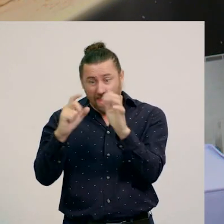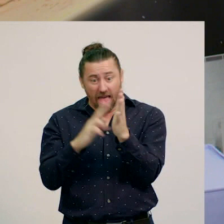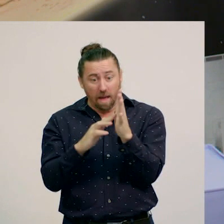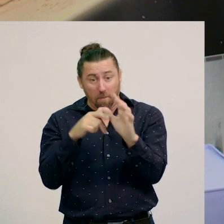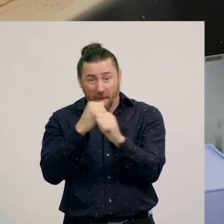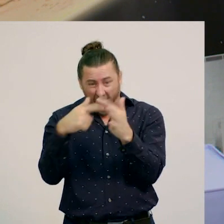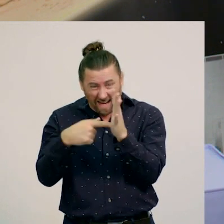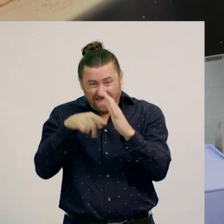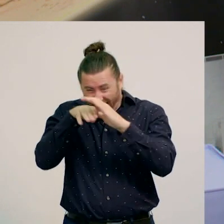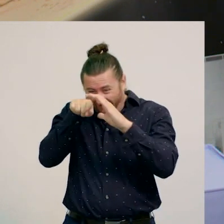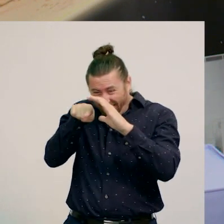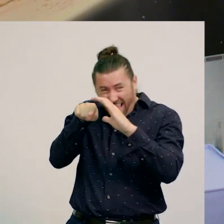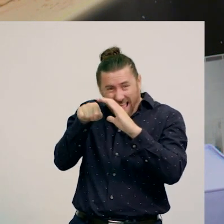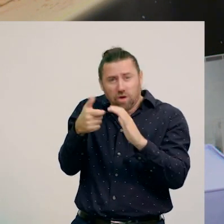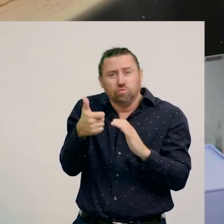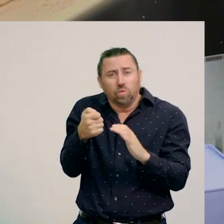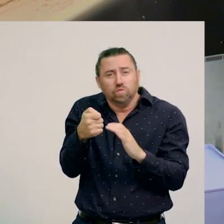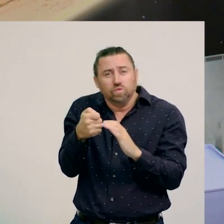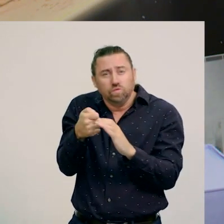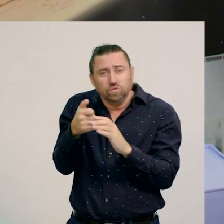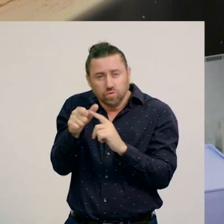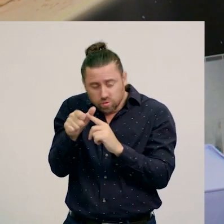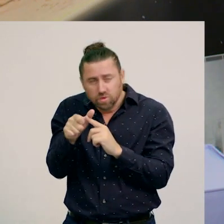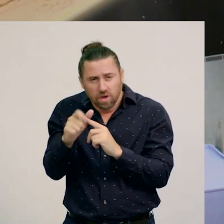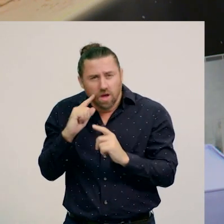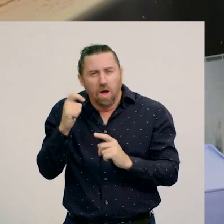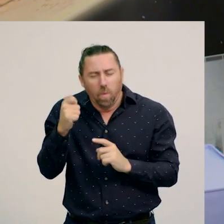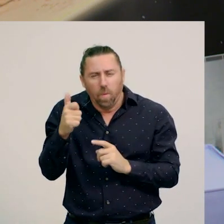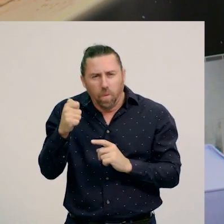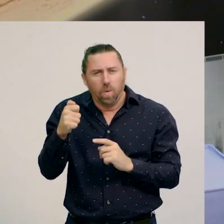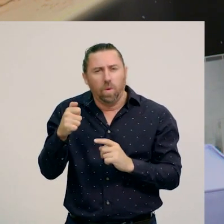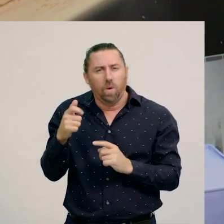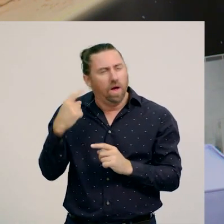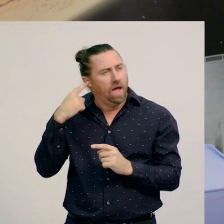inside this torch. When I work the handle, the magnet spins inside some copper wire,